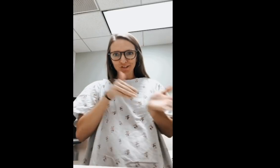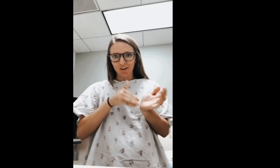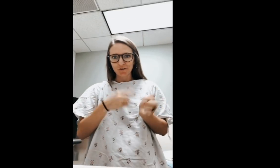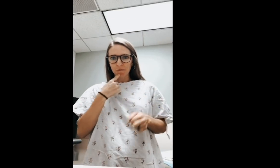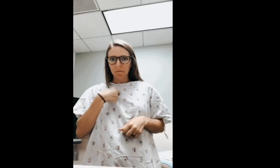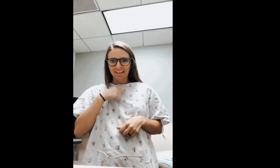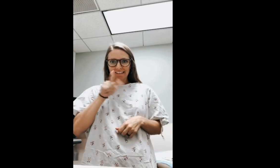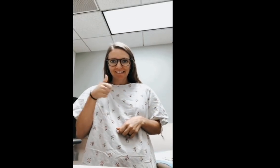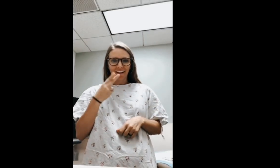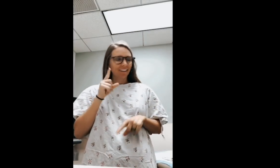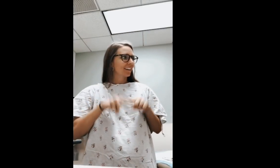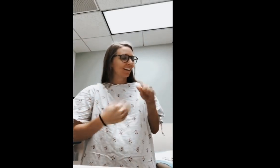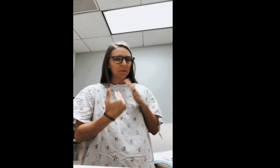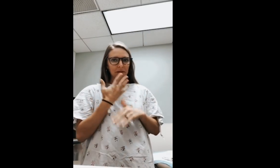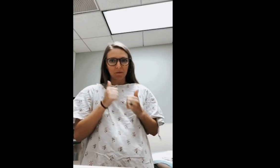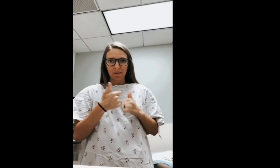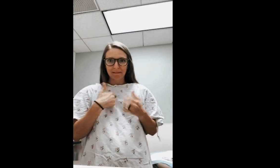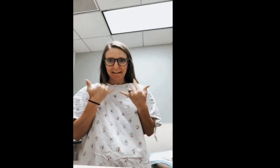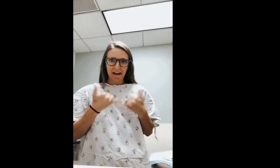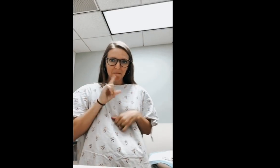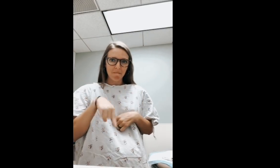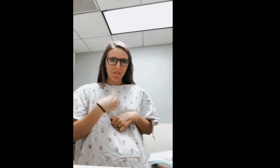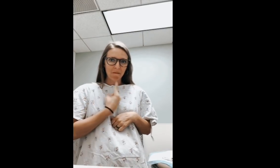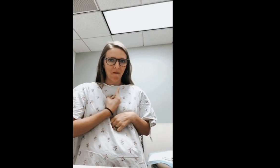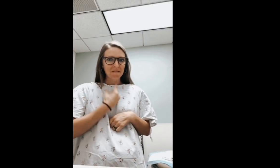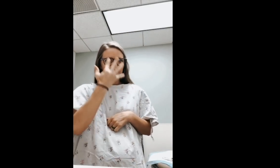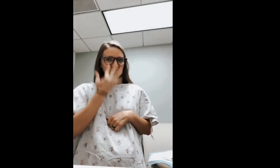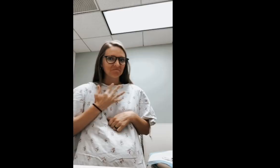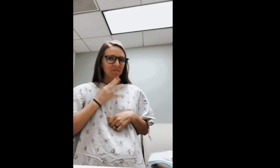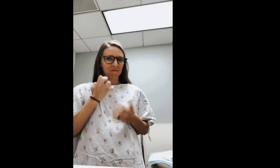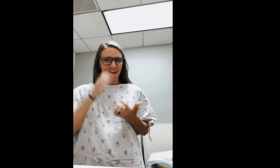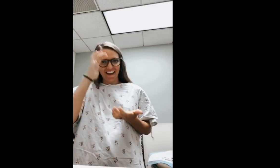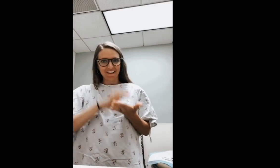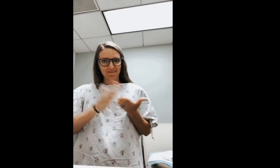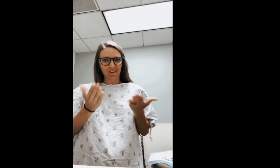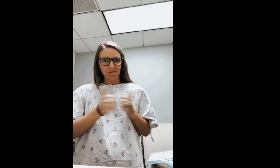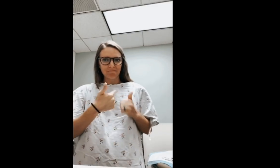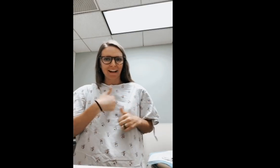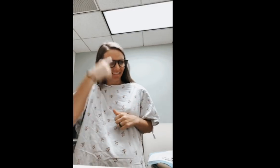The doctor told me Zach can't come in with me now so I am all alone. I'm sad. I want my husband with me.